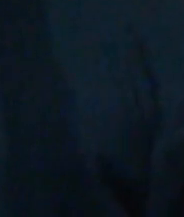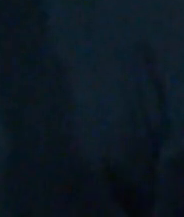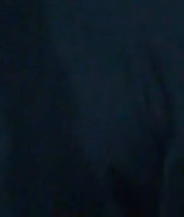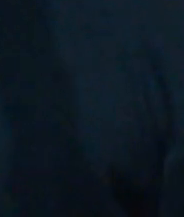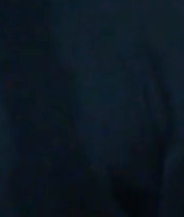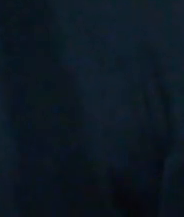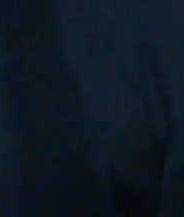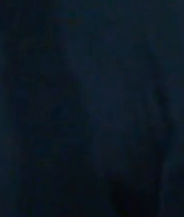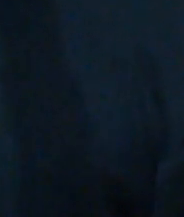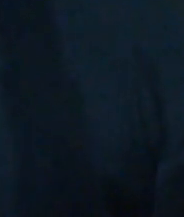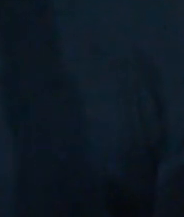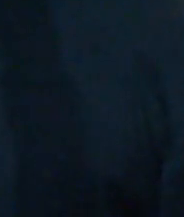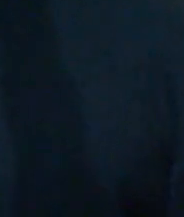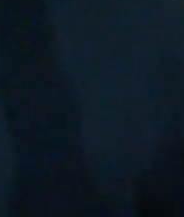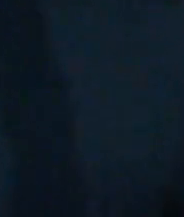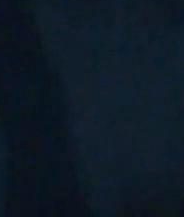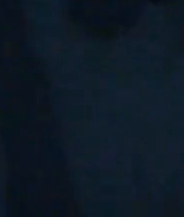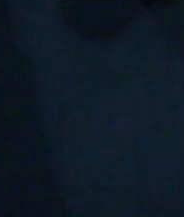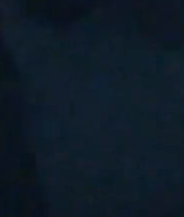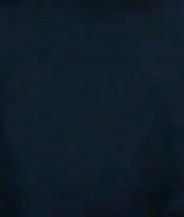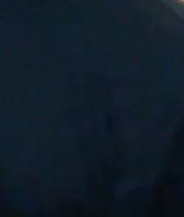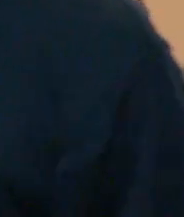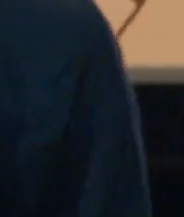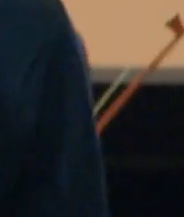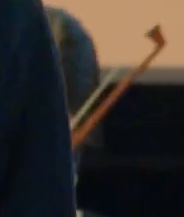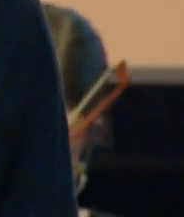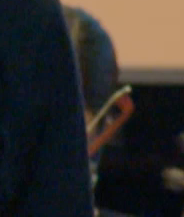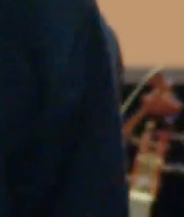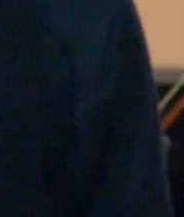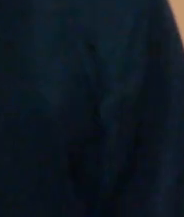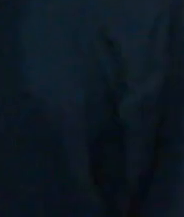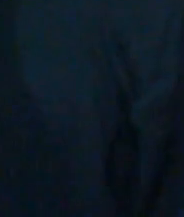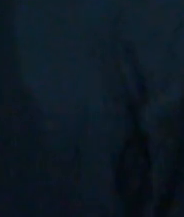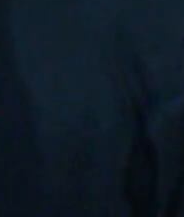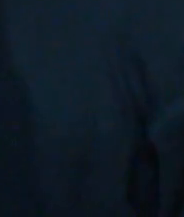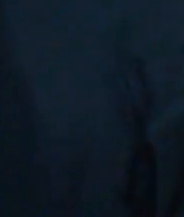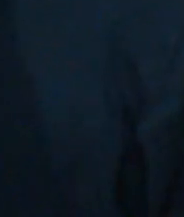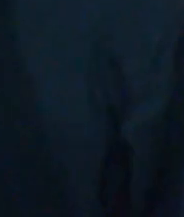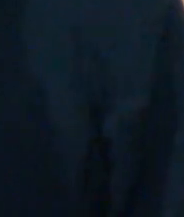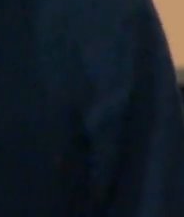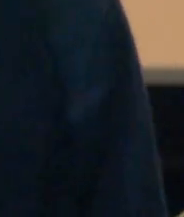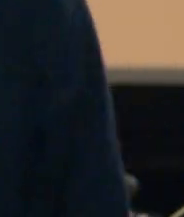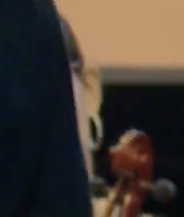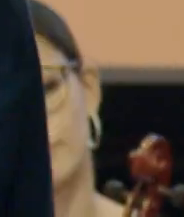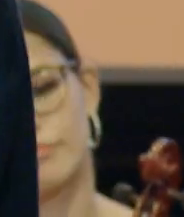No more mistakes, burn like fire.#